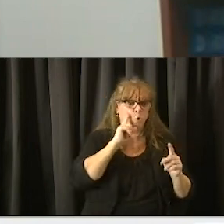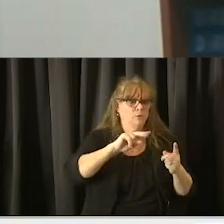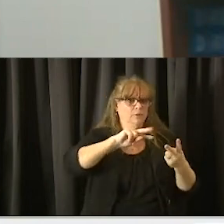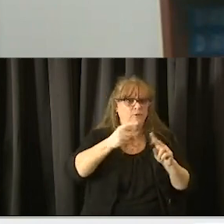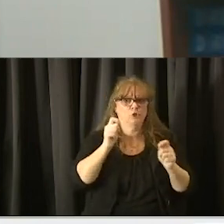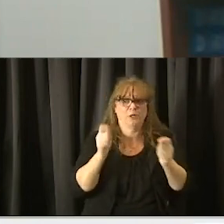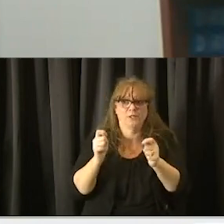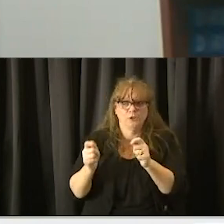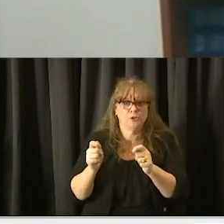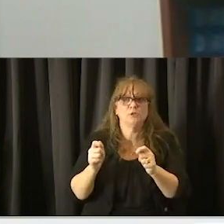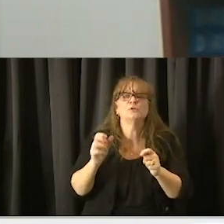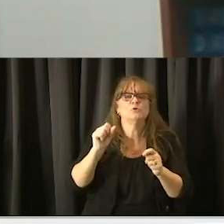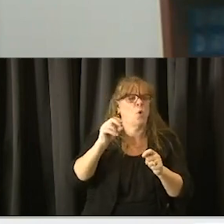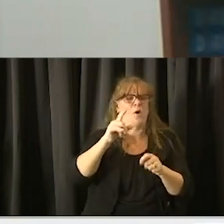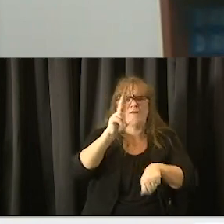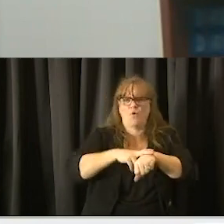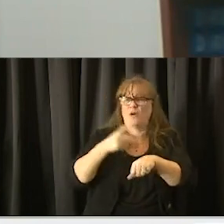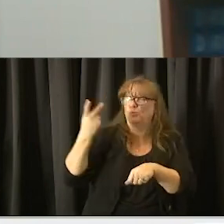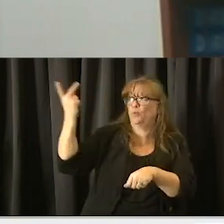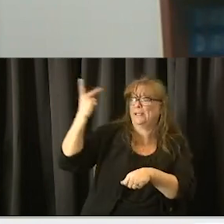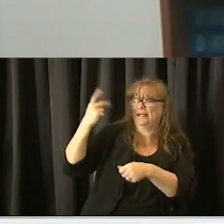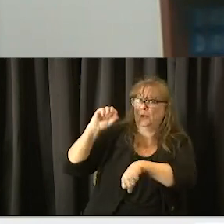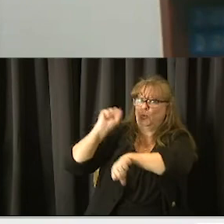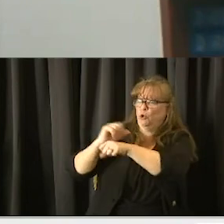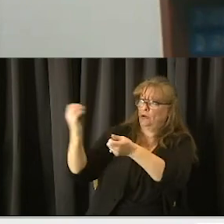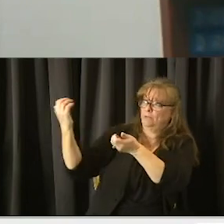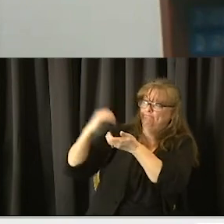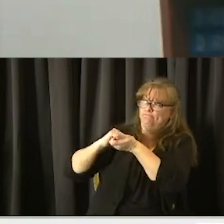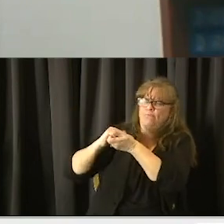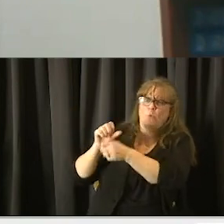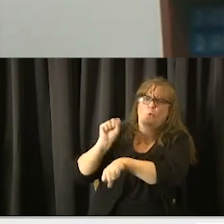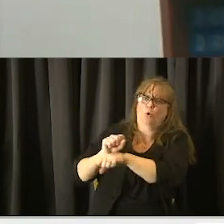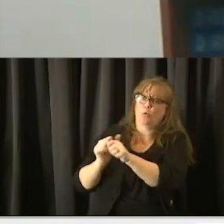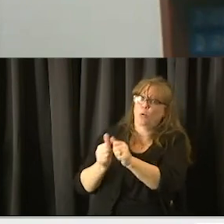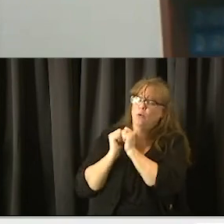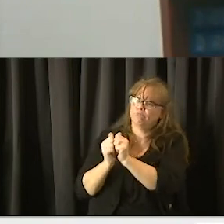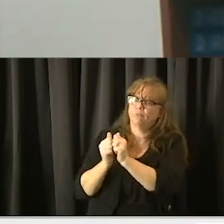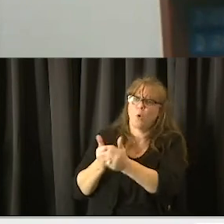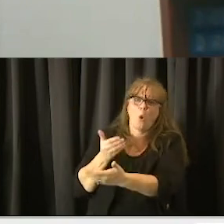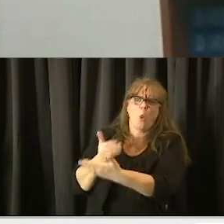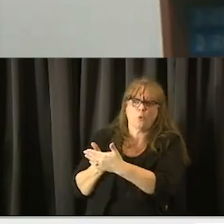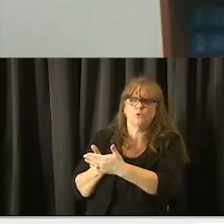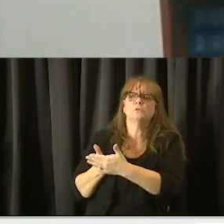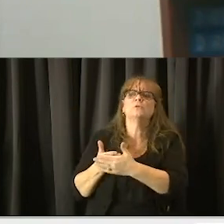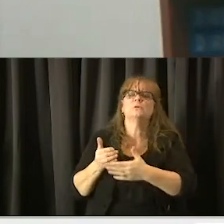it looked like it was the variant right from the start um and we continue to work with them closely